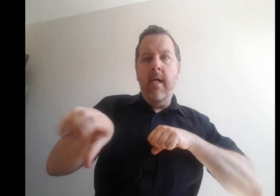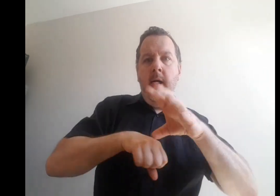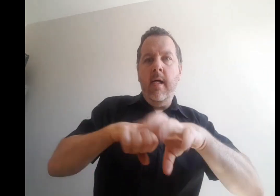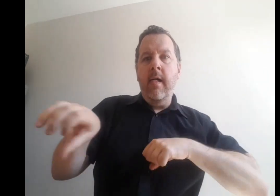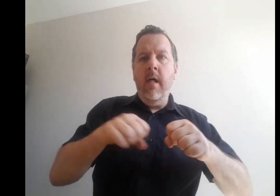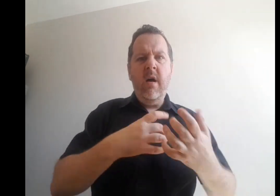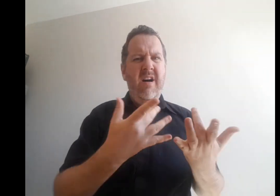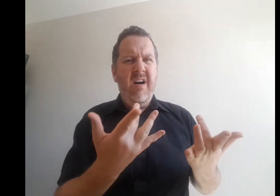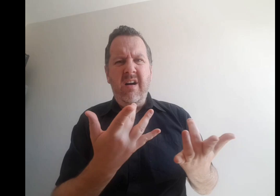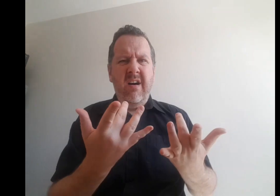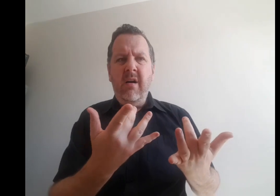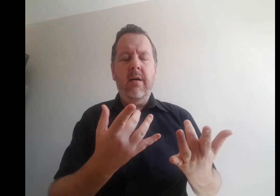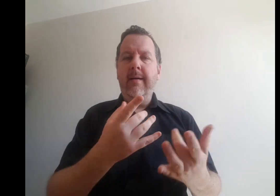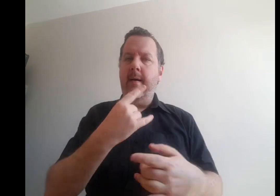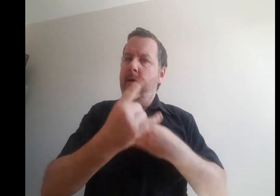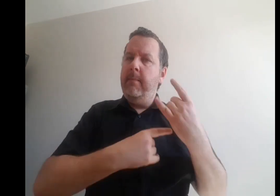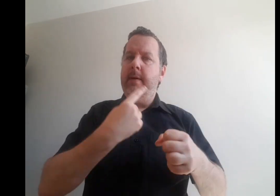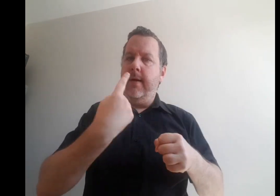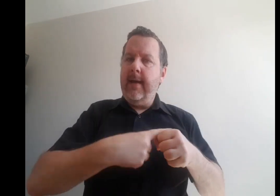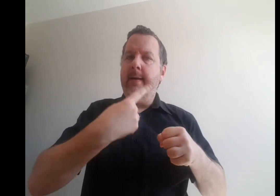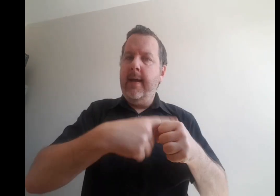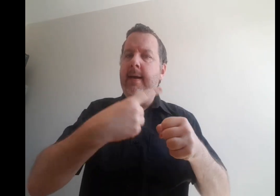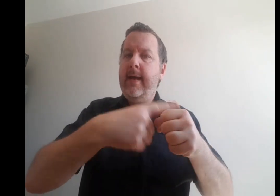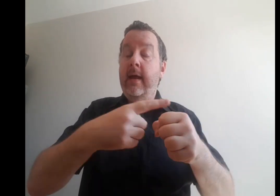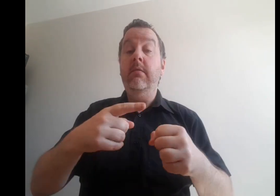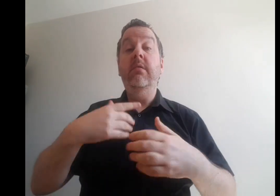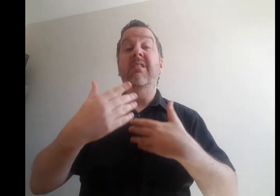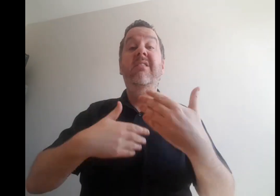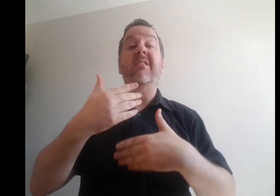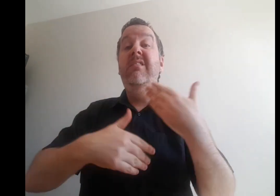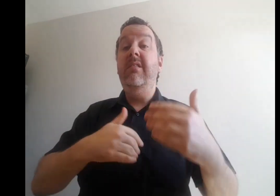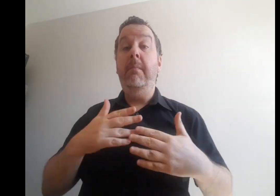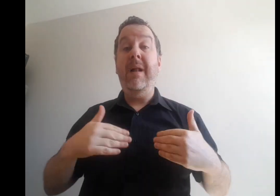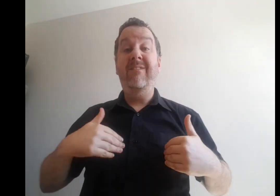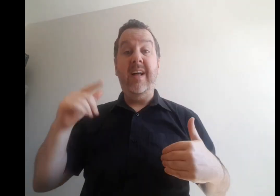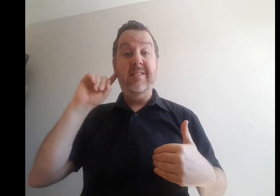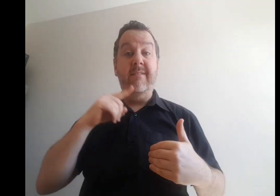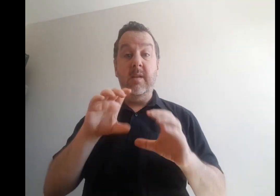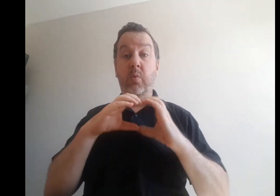And this happened so often that she wore out her welcome among the Belfast deaf community;